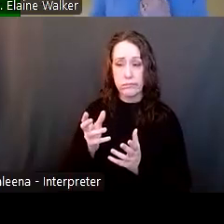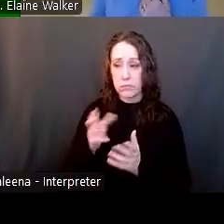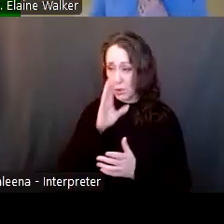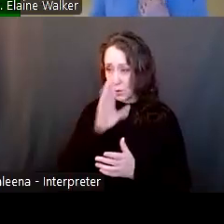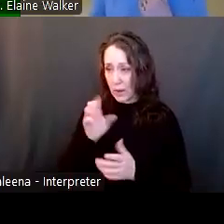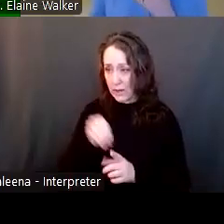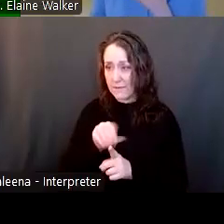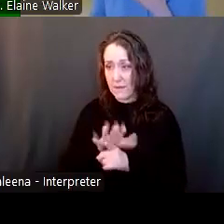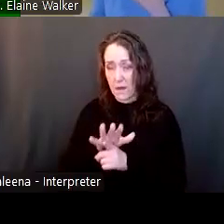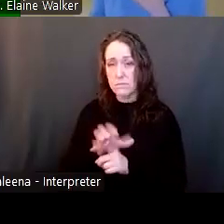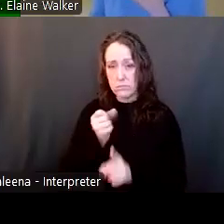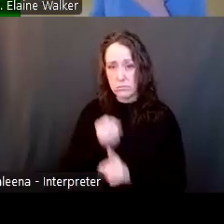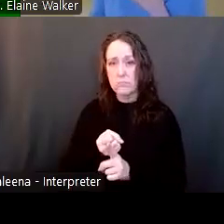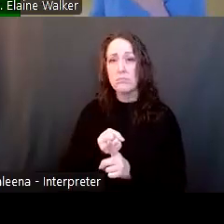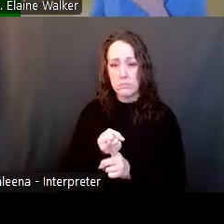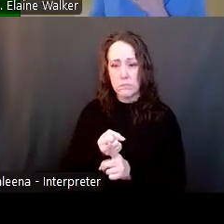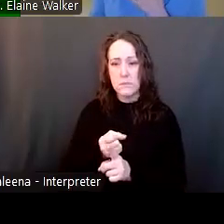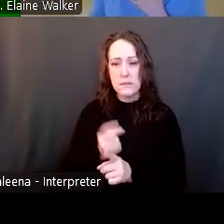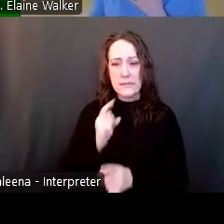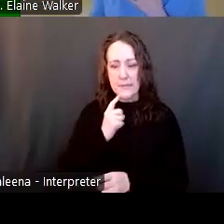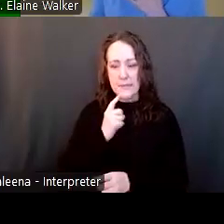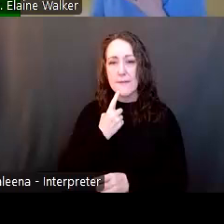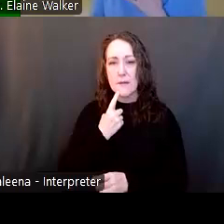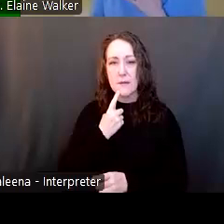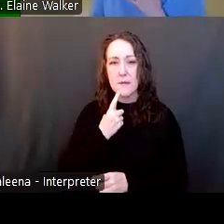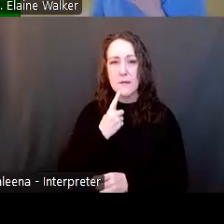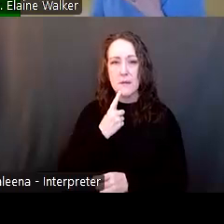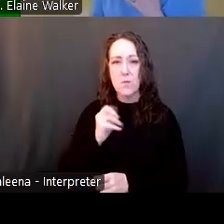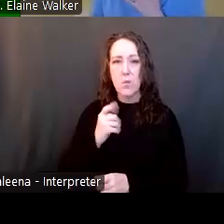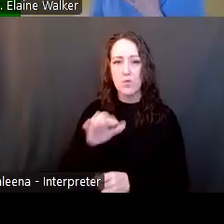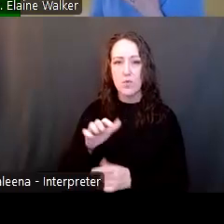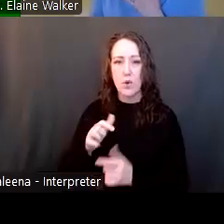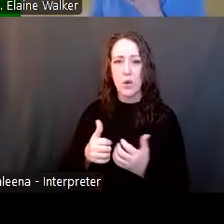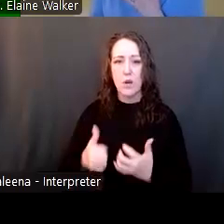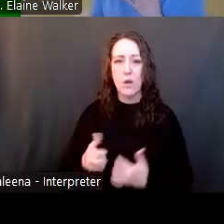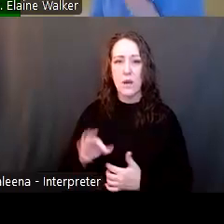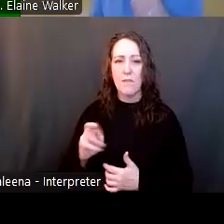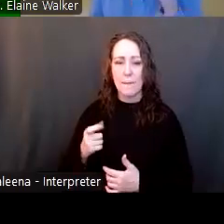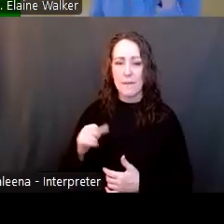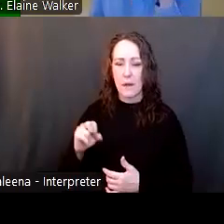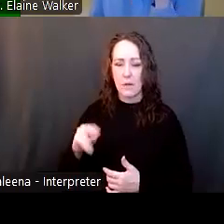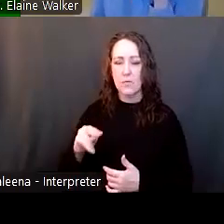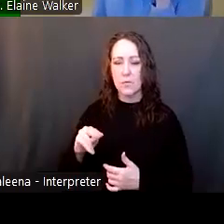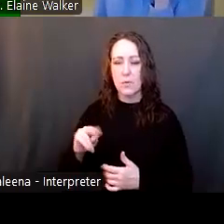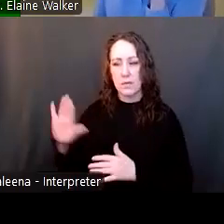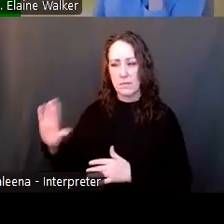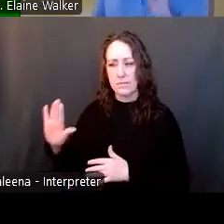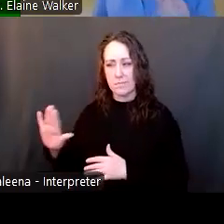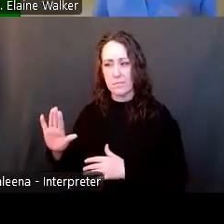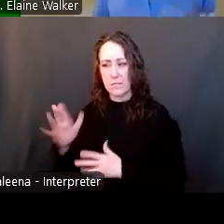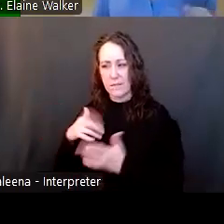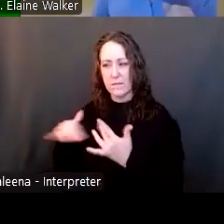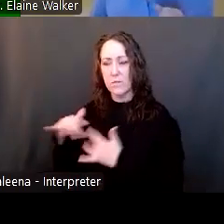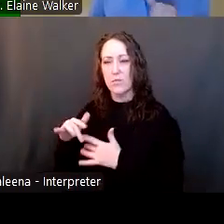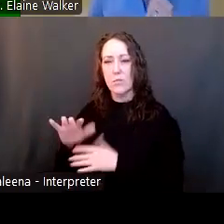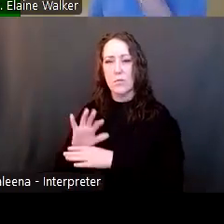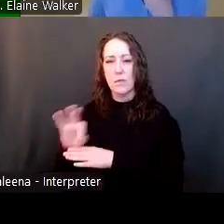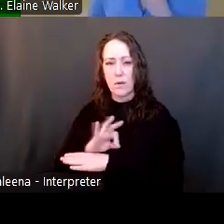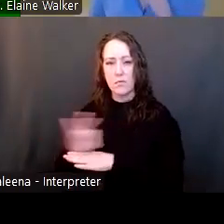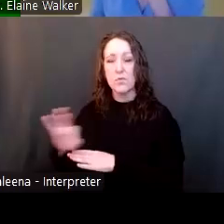that was significant of social fragmentation on the child's social functioning in addition there